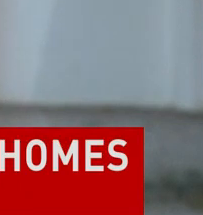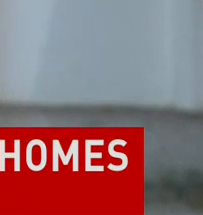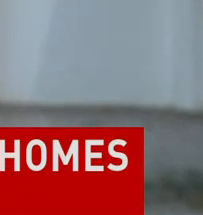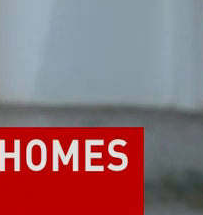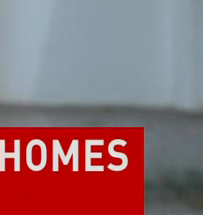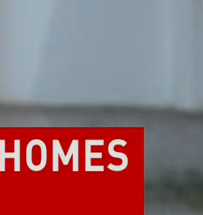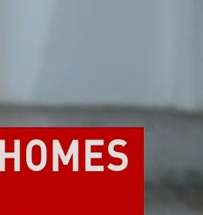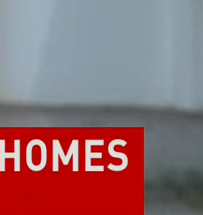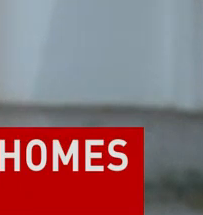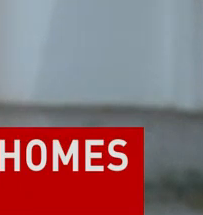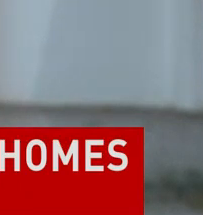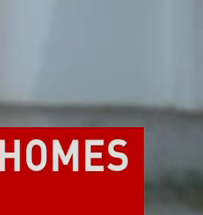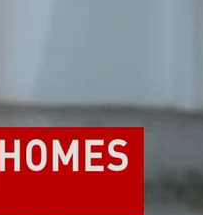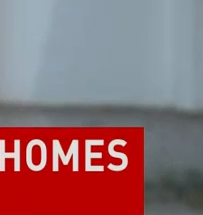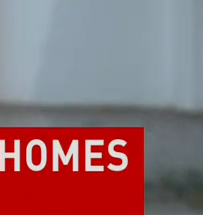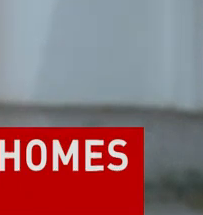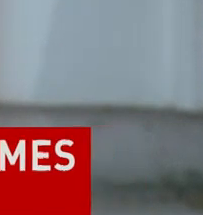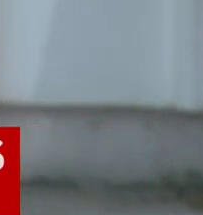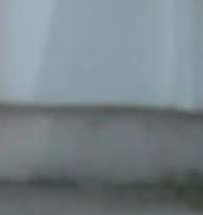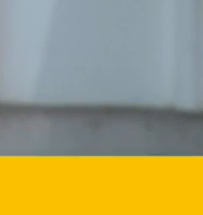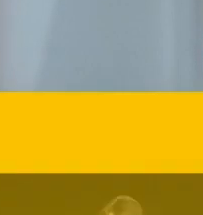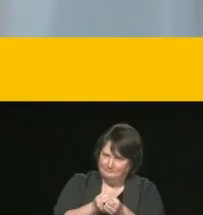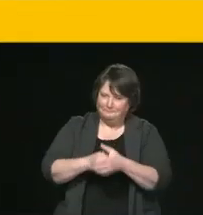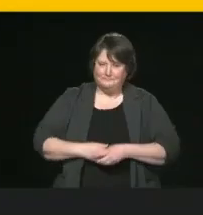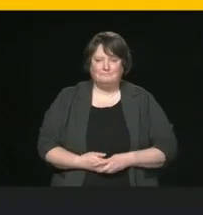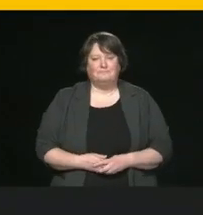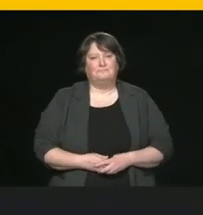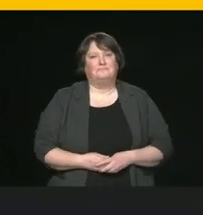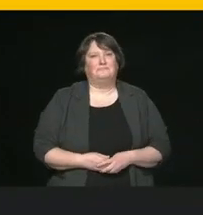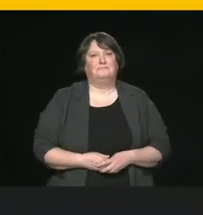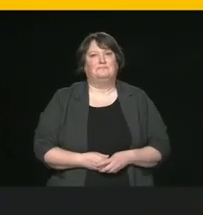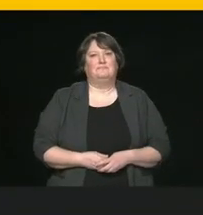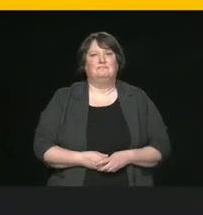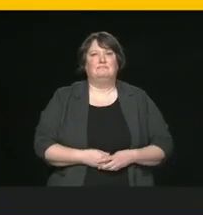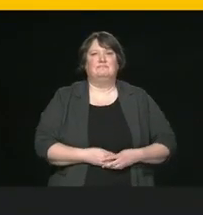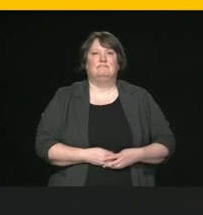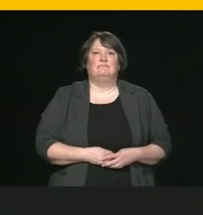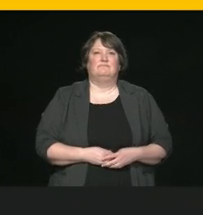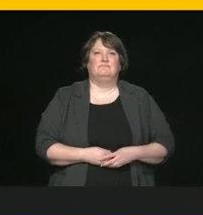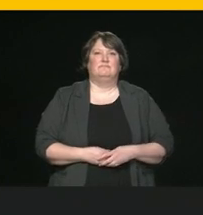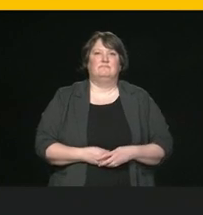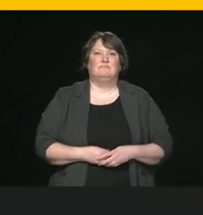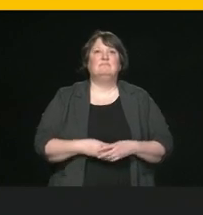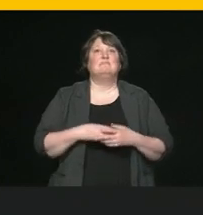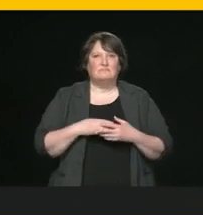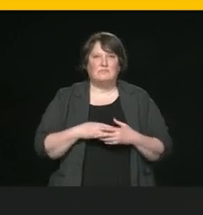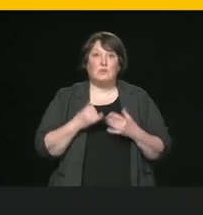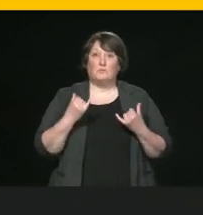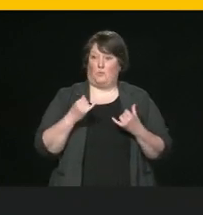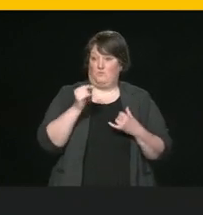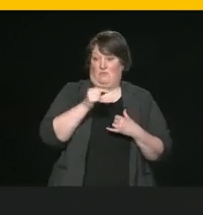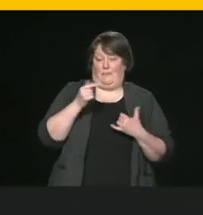HERE IS THE PRIME MINISTER OF CANADA.